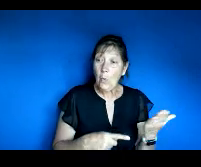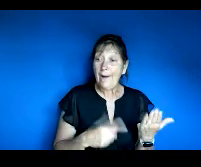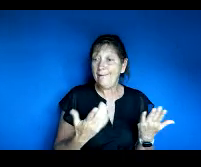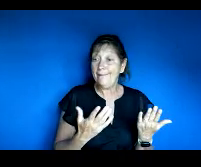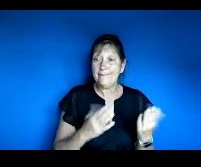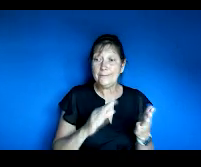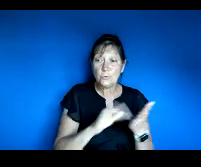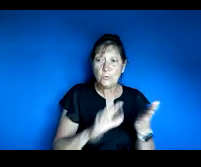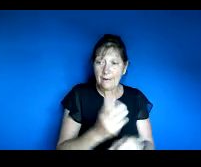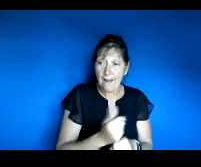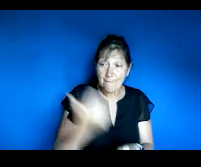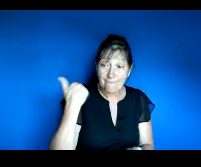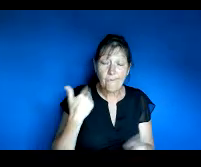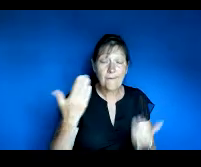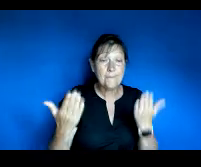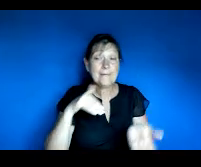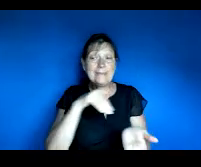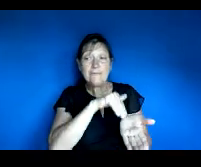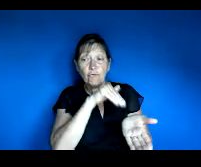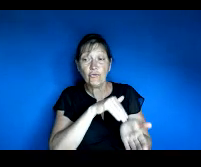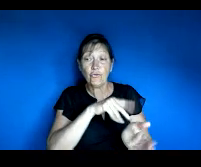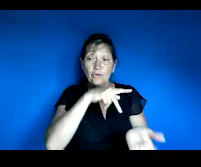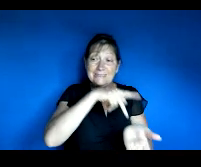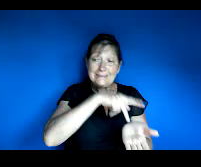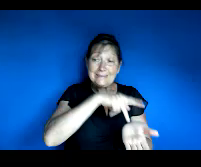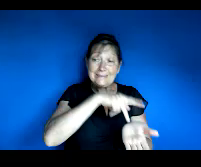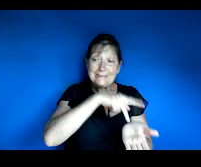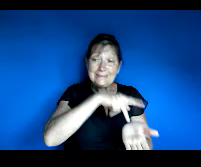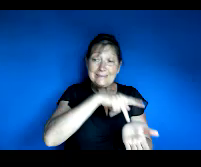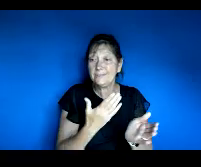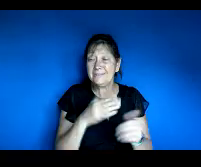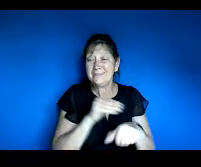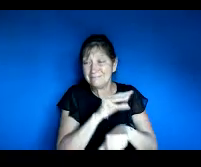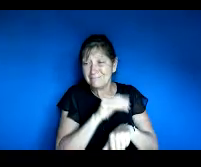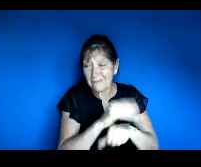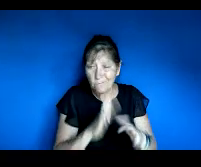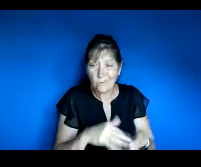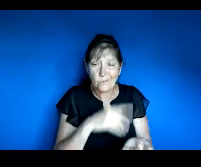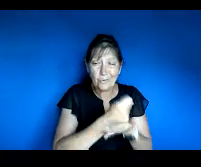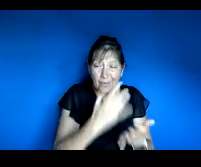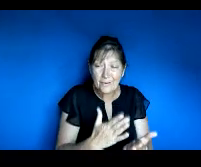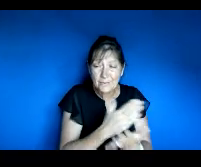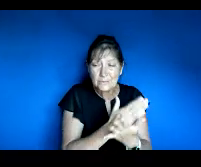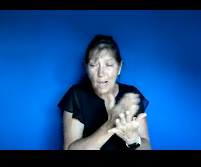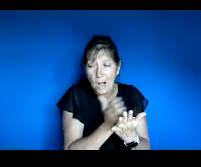be that a physician or a psychologist, psychiatrist, counselor, therapist, whatever the appropriate provider is,